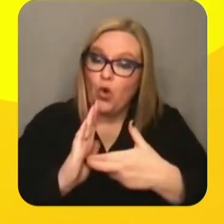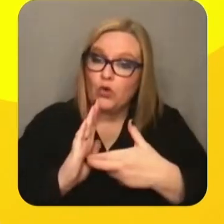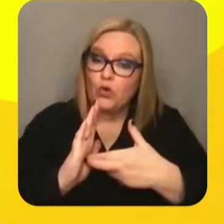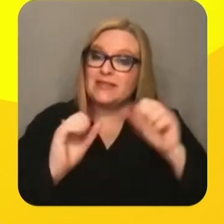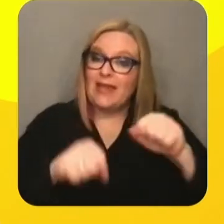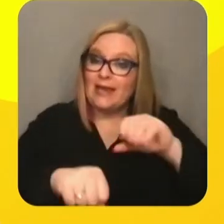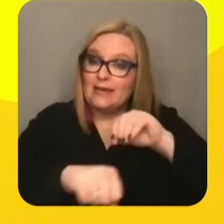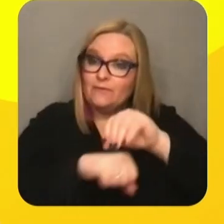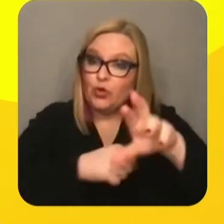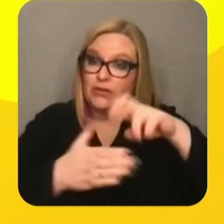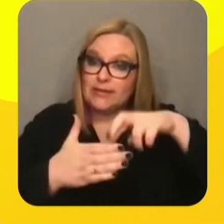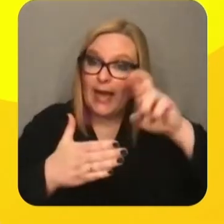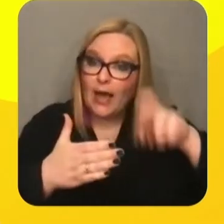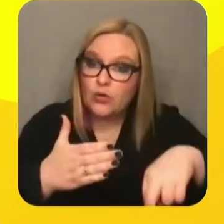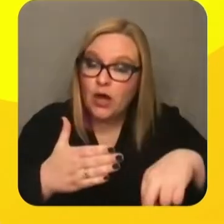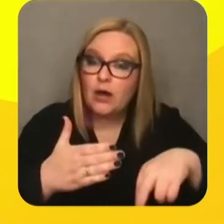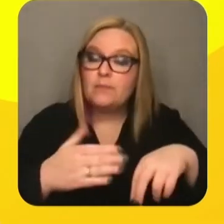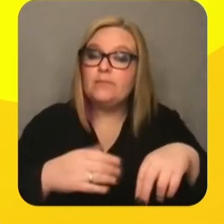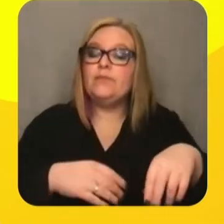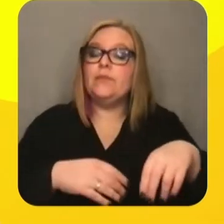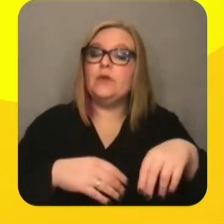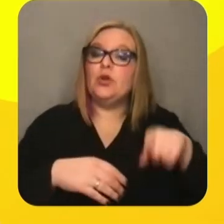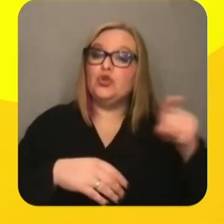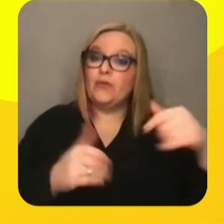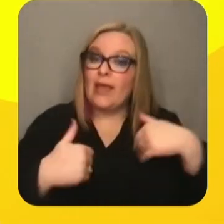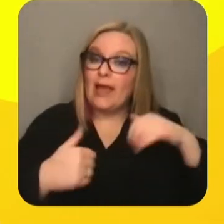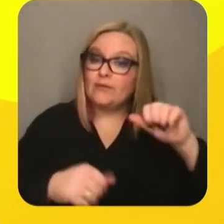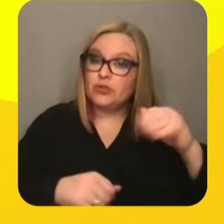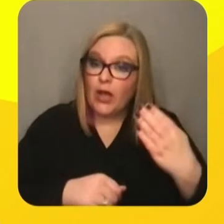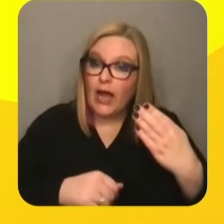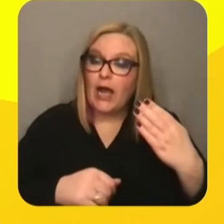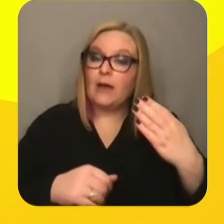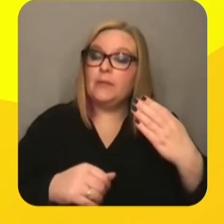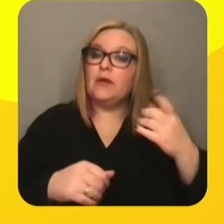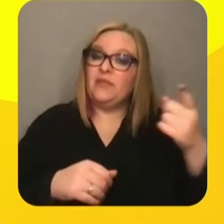Do they have positions that enable them to contribute to your